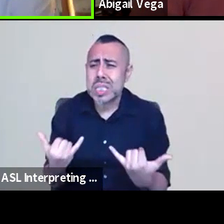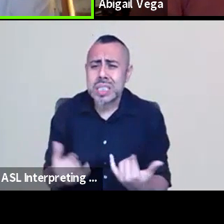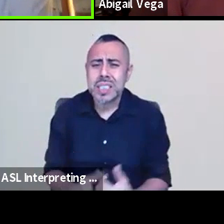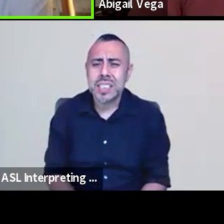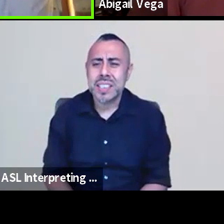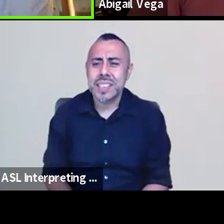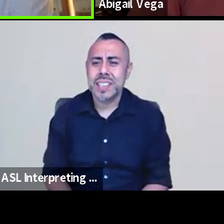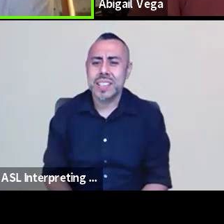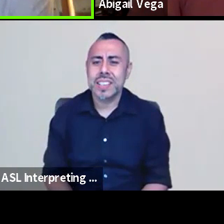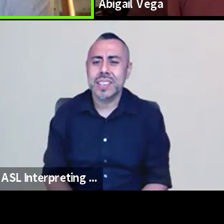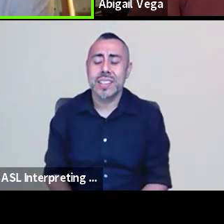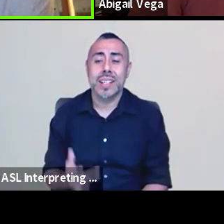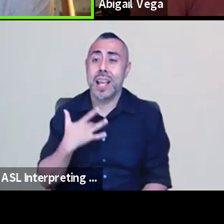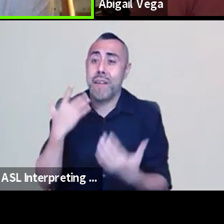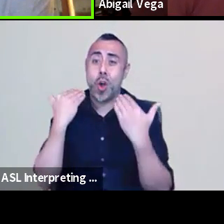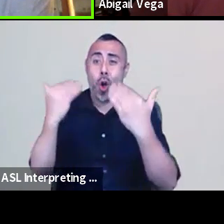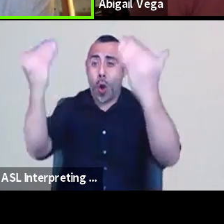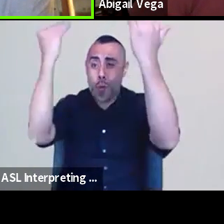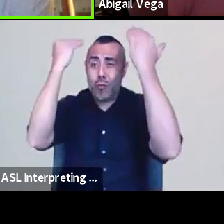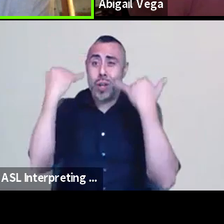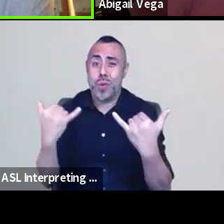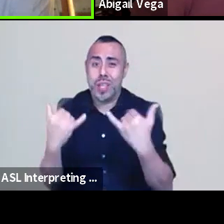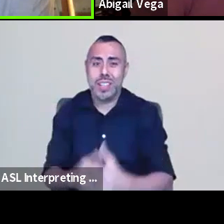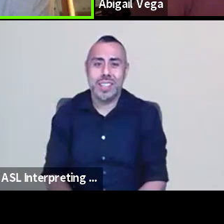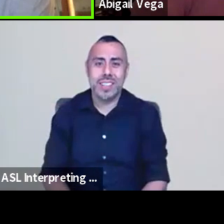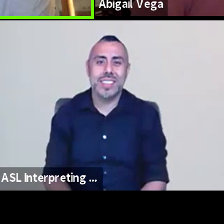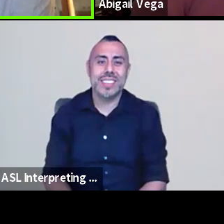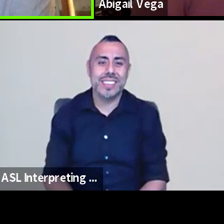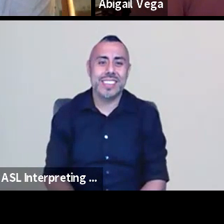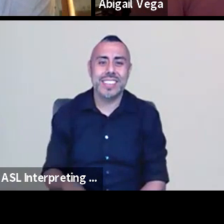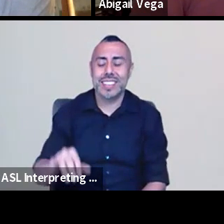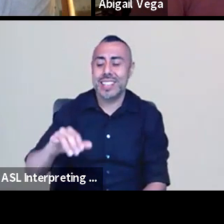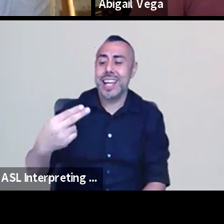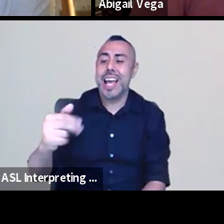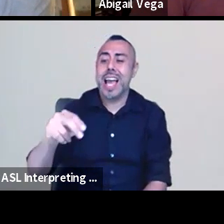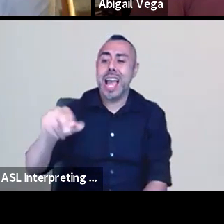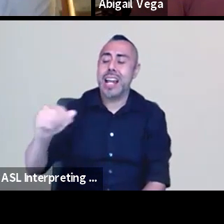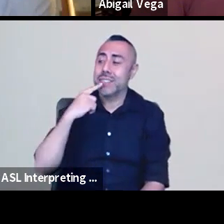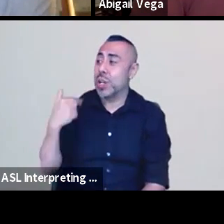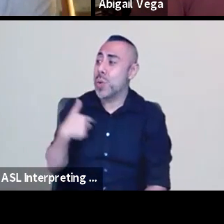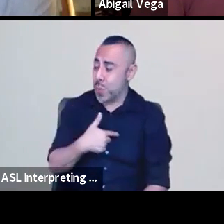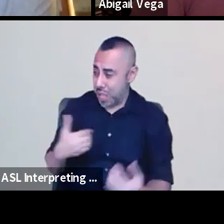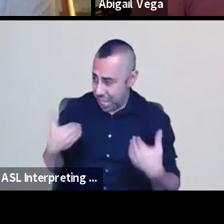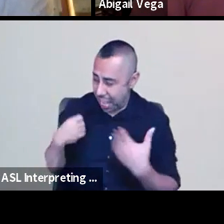I just got overwhelmed. We got a little script, y'all. Look at our little script. Thank you. Under closing thanks.